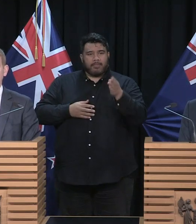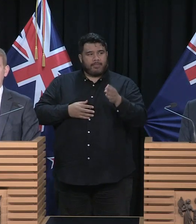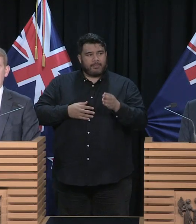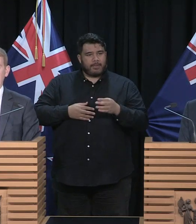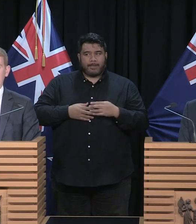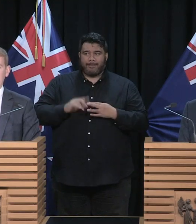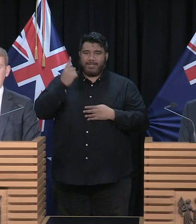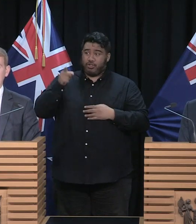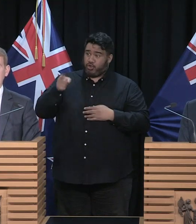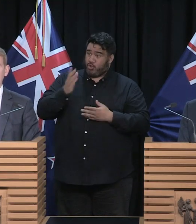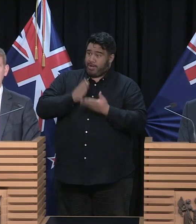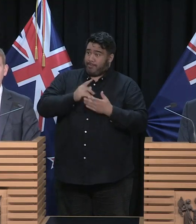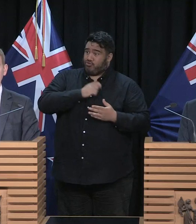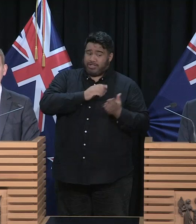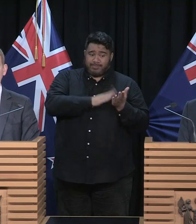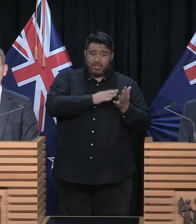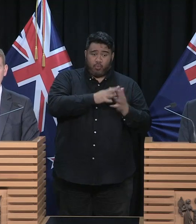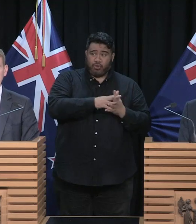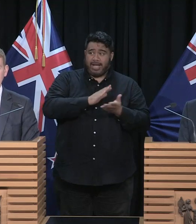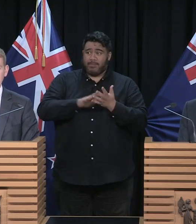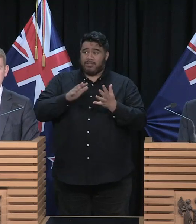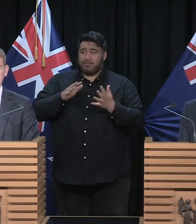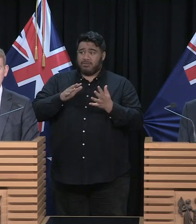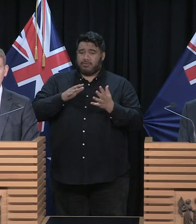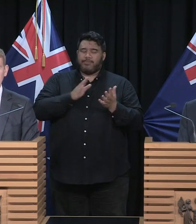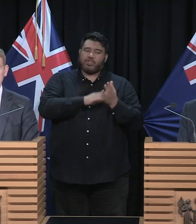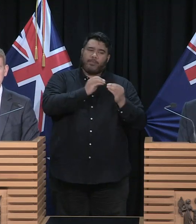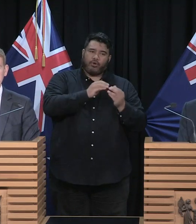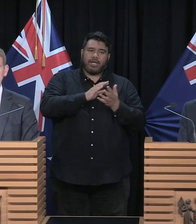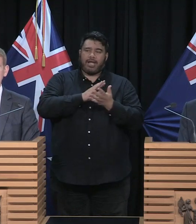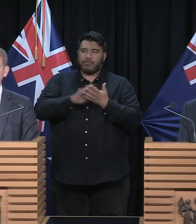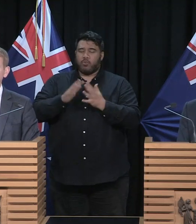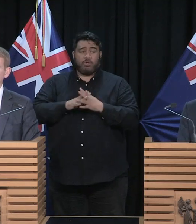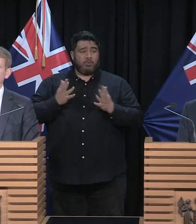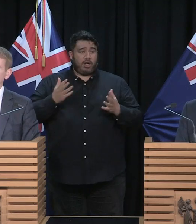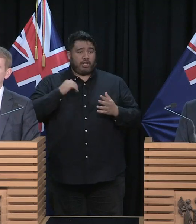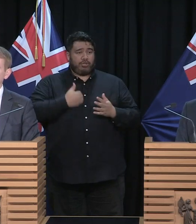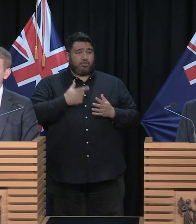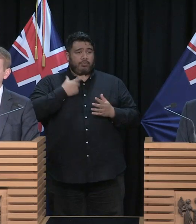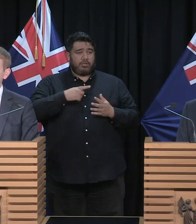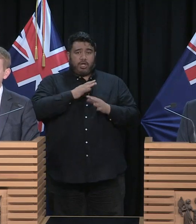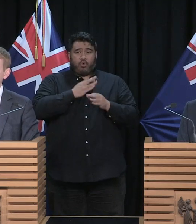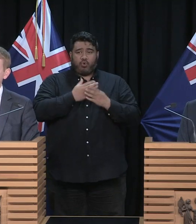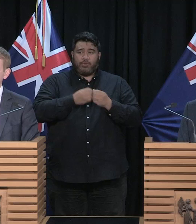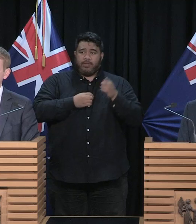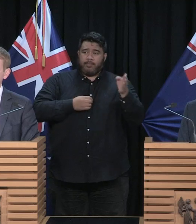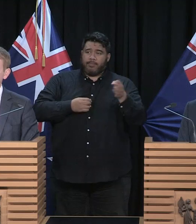nothing further to add to what the Minister's already said in response to that question. Minister, would you trust them now?